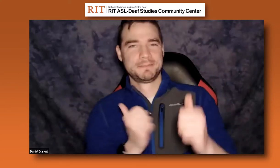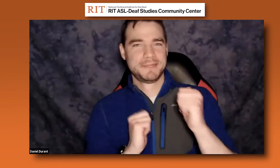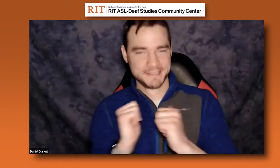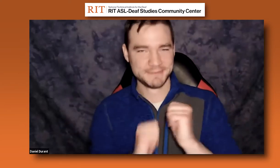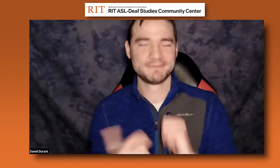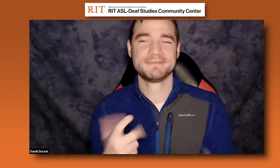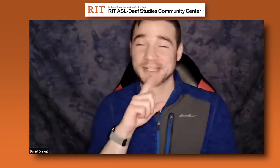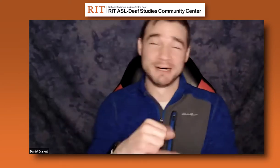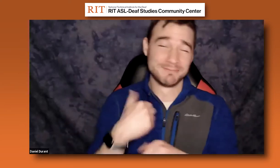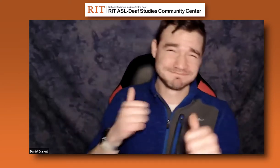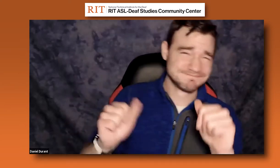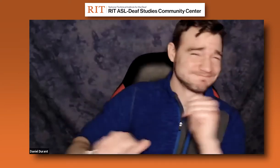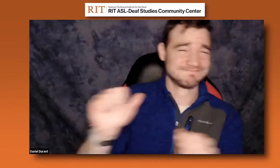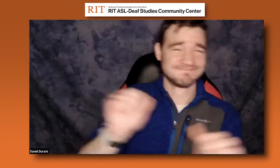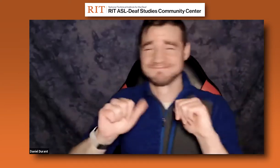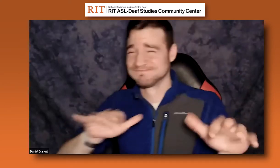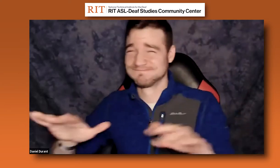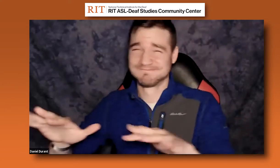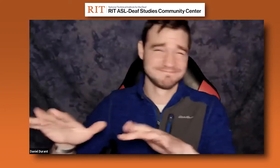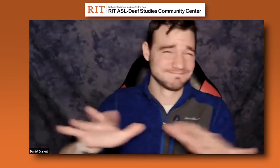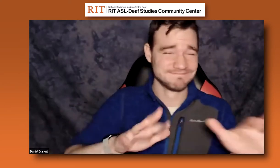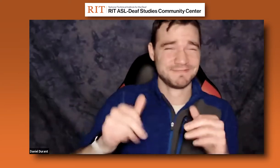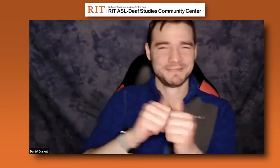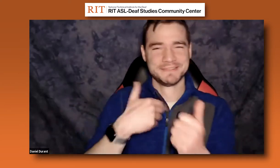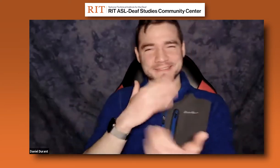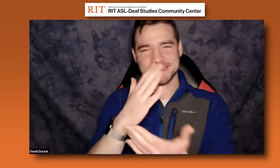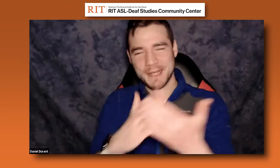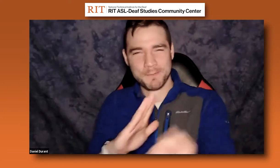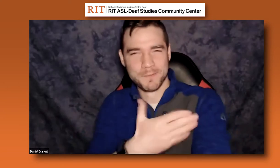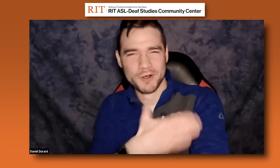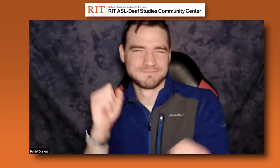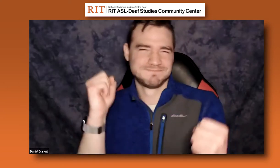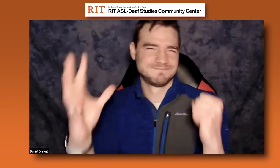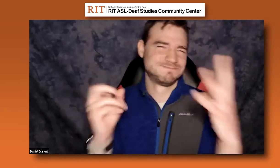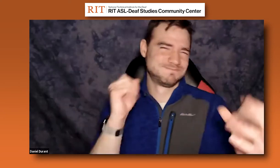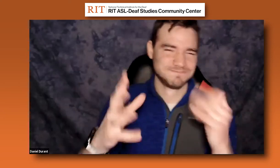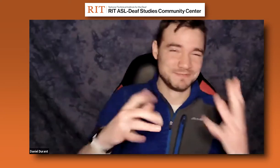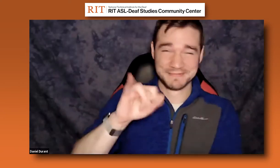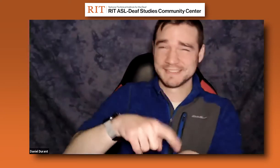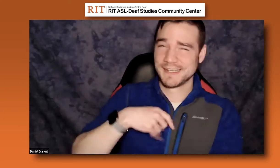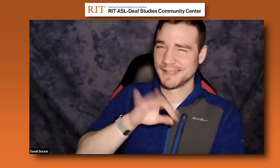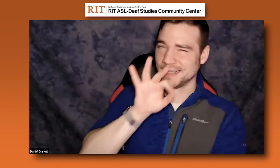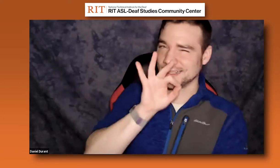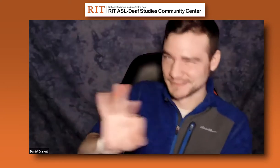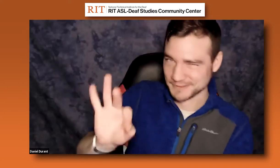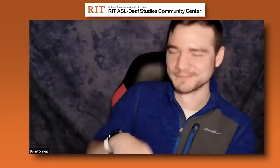to watch this piece. Oh, we acted, we did the production, there was some music involved.